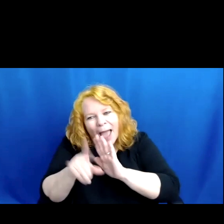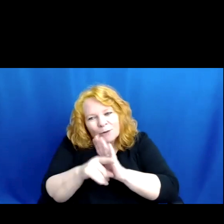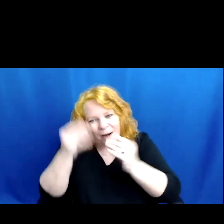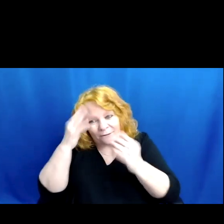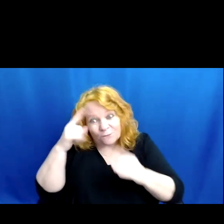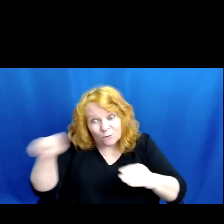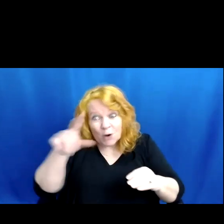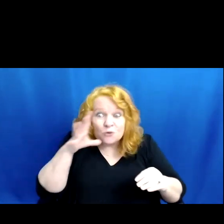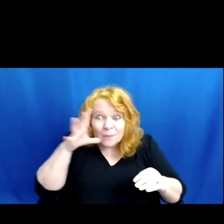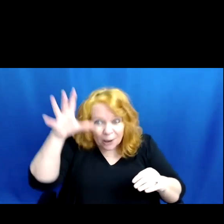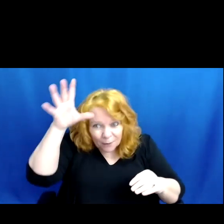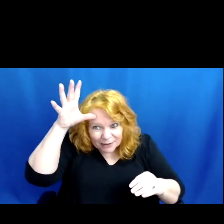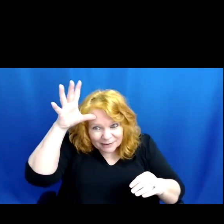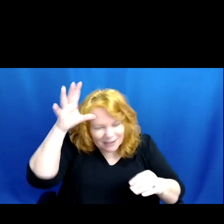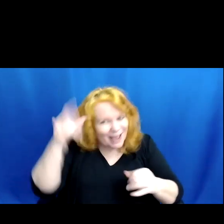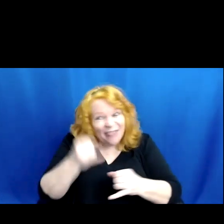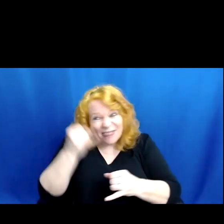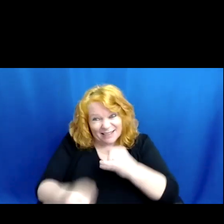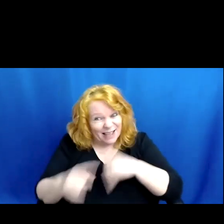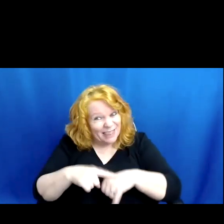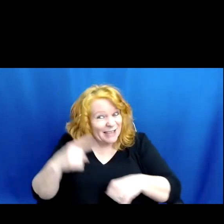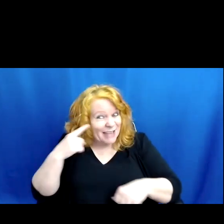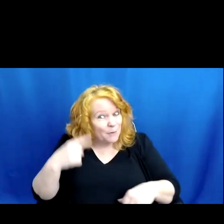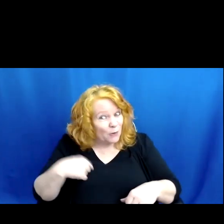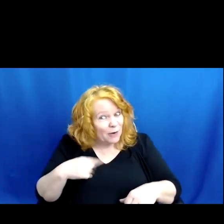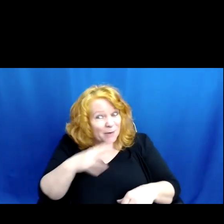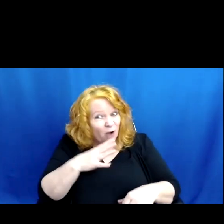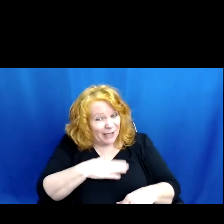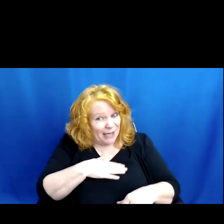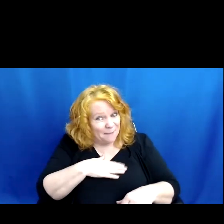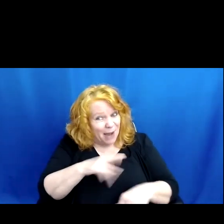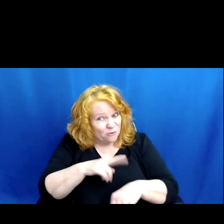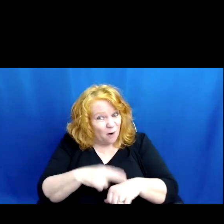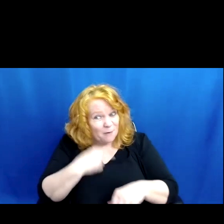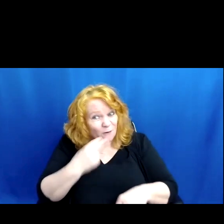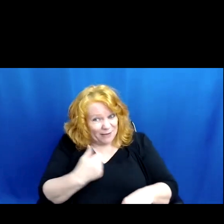This is the last time you will hear me talking in a normal voice, me being me, for seven